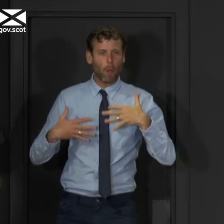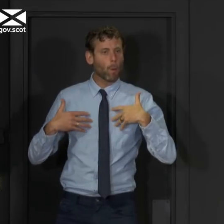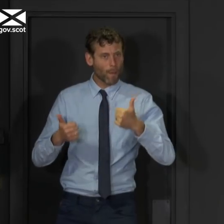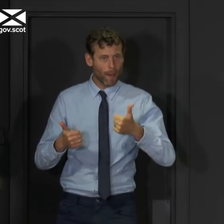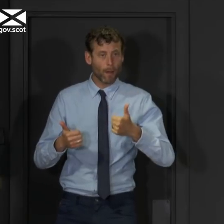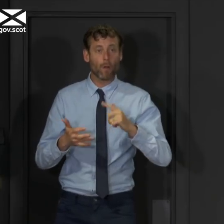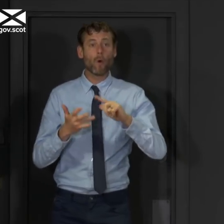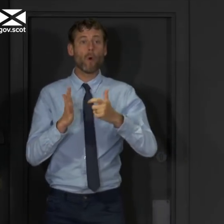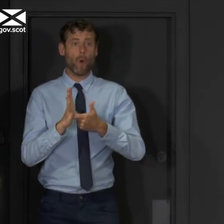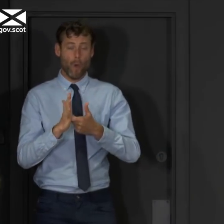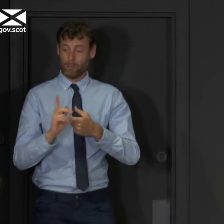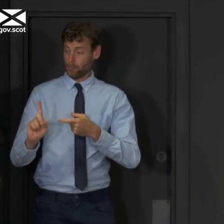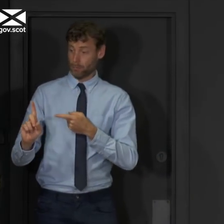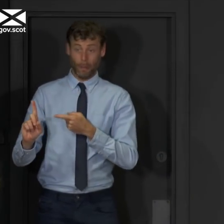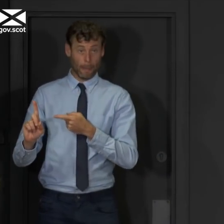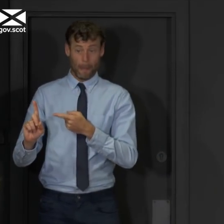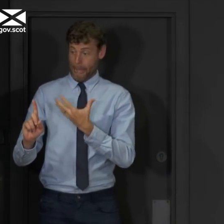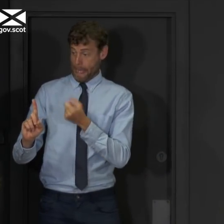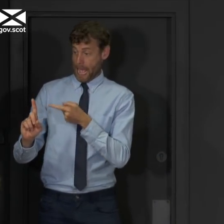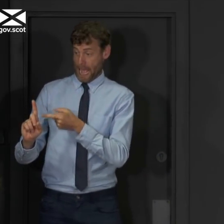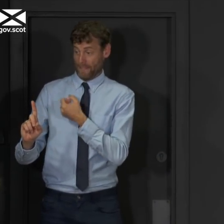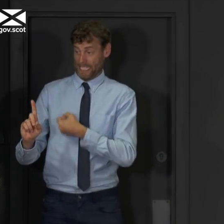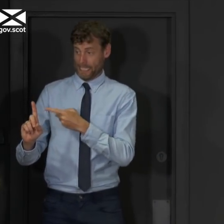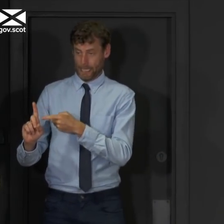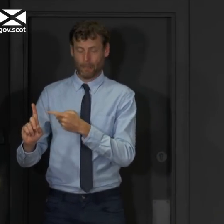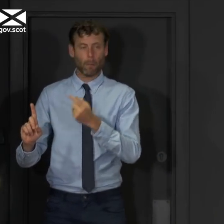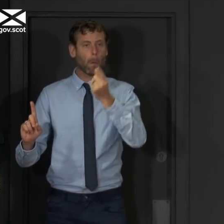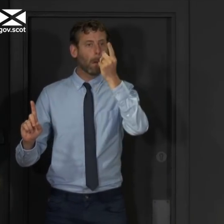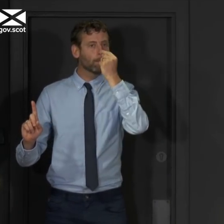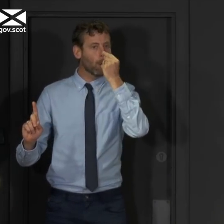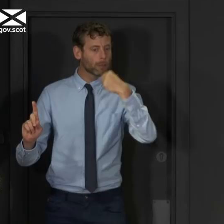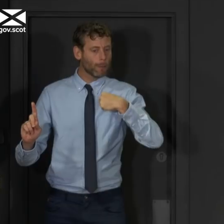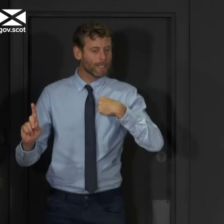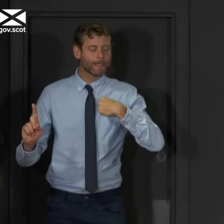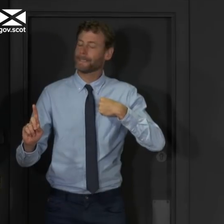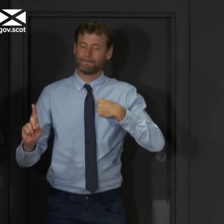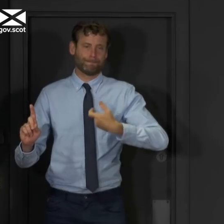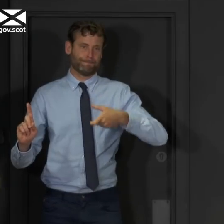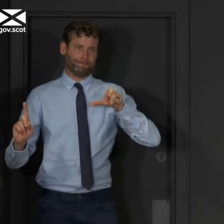been in close contact with someone who has the virus, and we agree to self-isolate, then